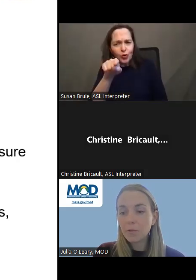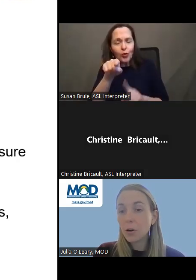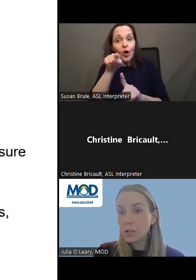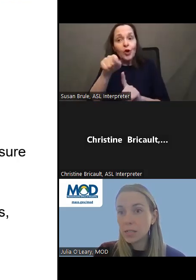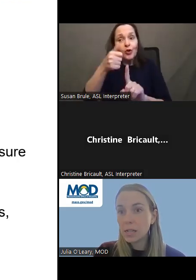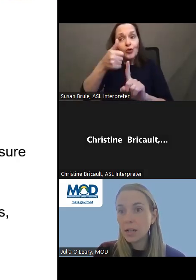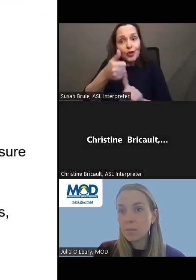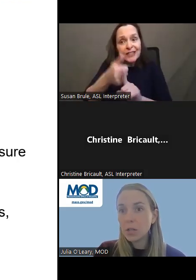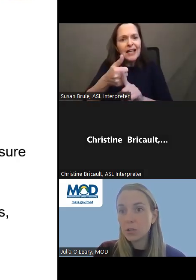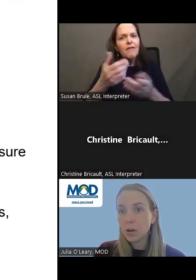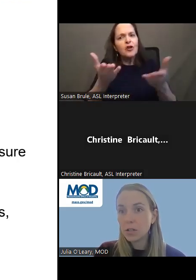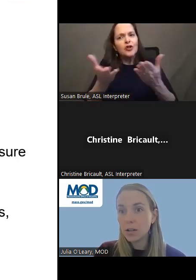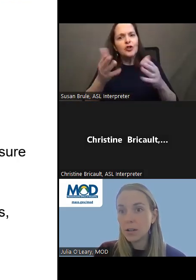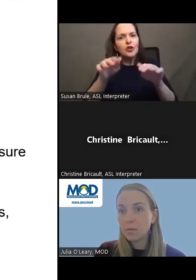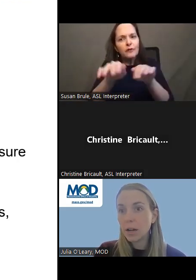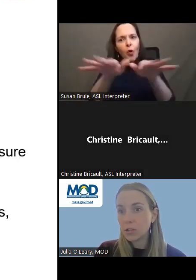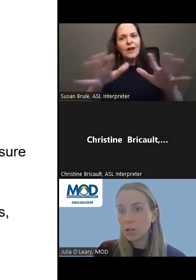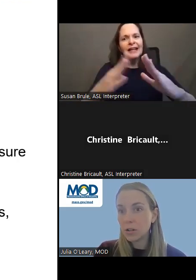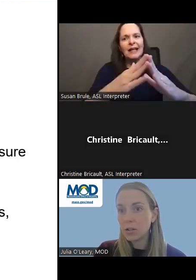If you're interested, be sure to register your